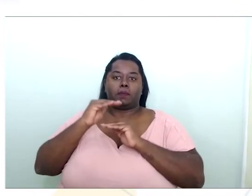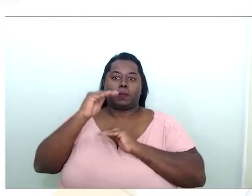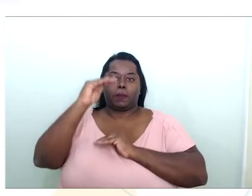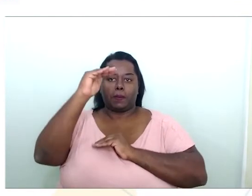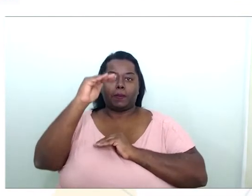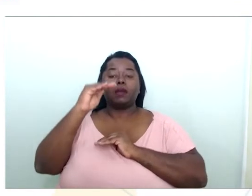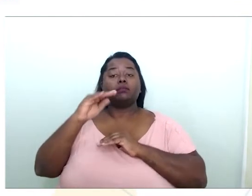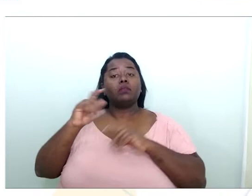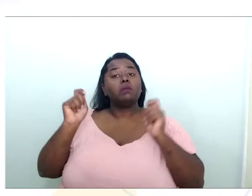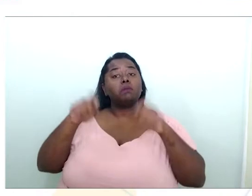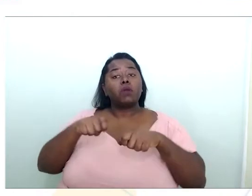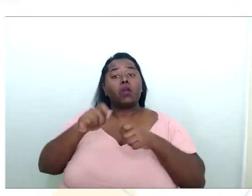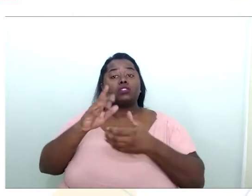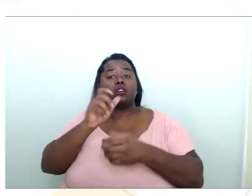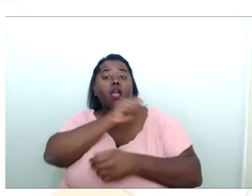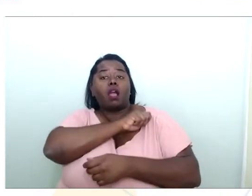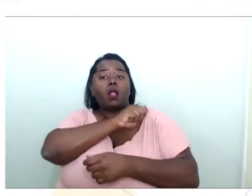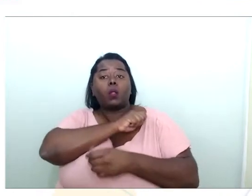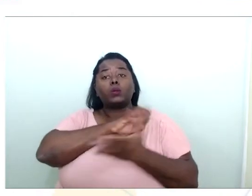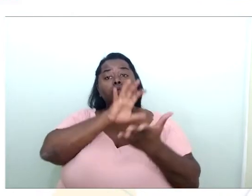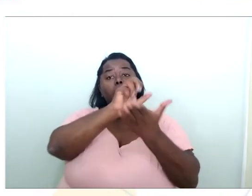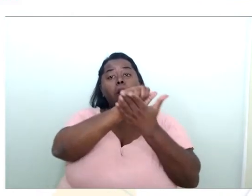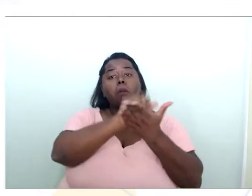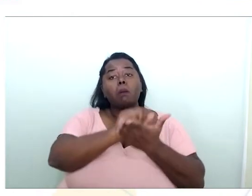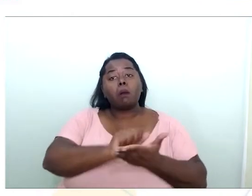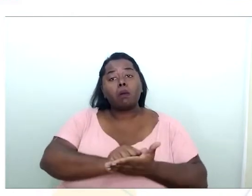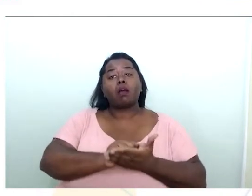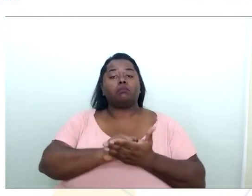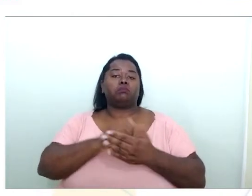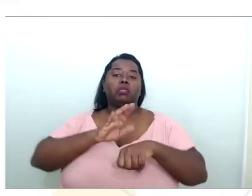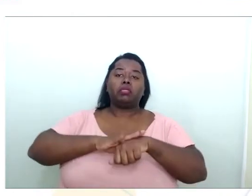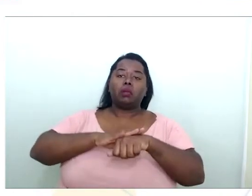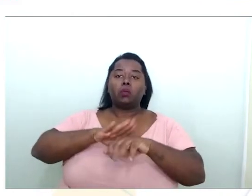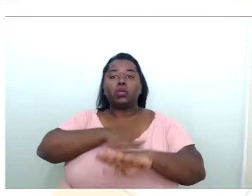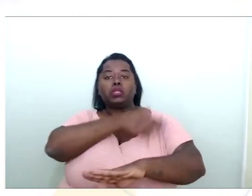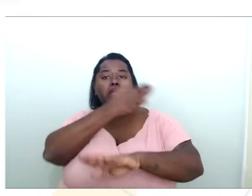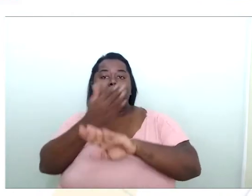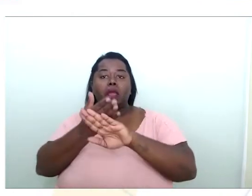and they will eventually become some of them will register full-time so